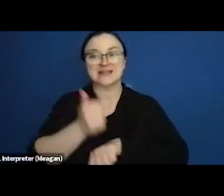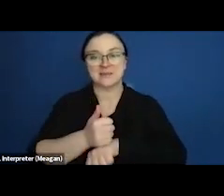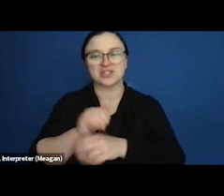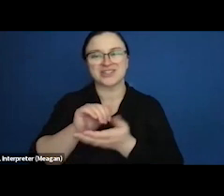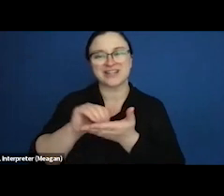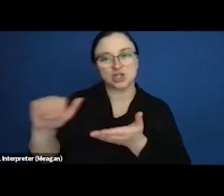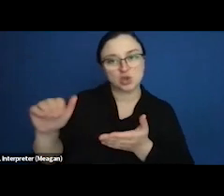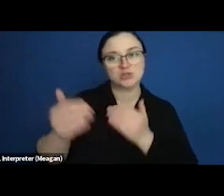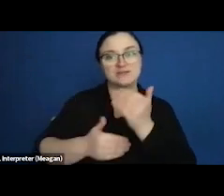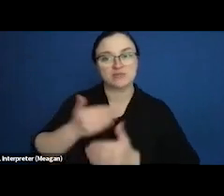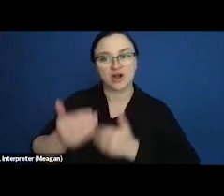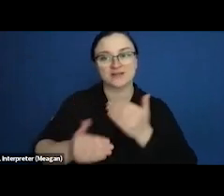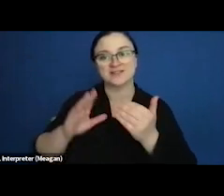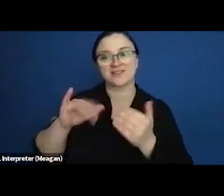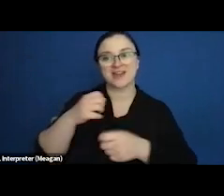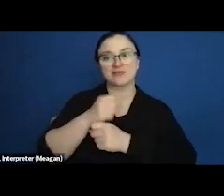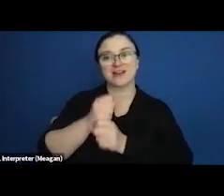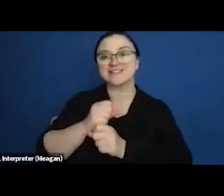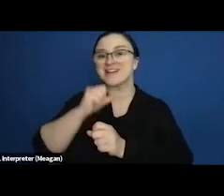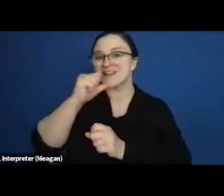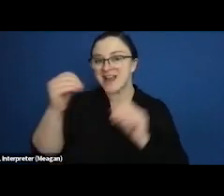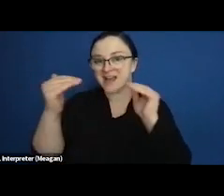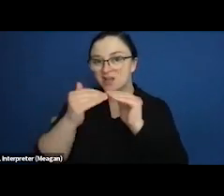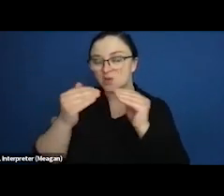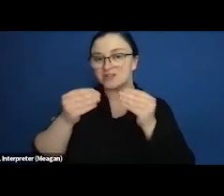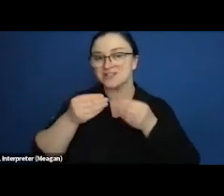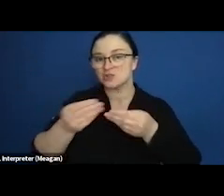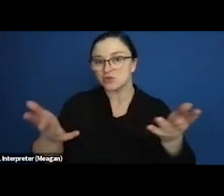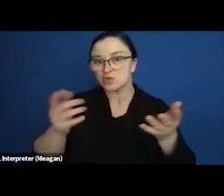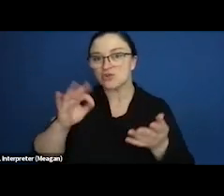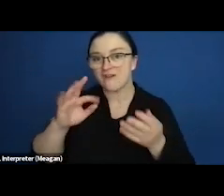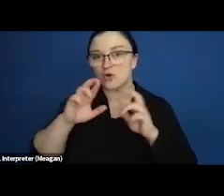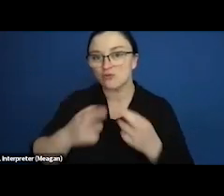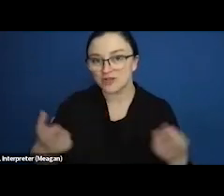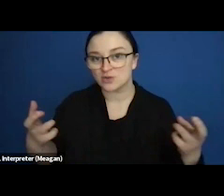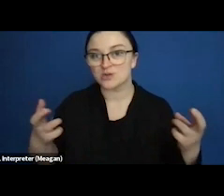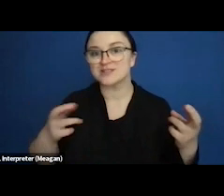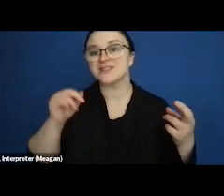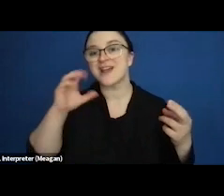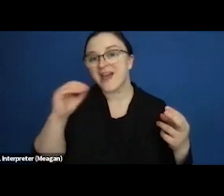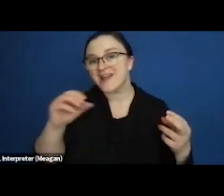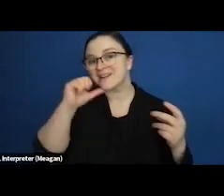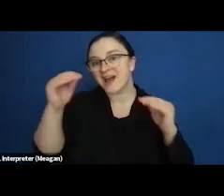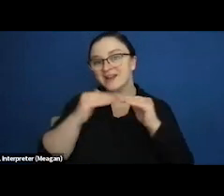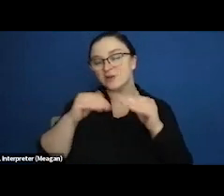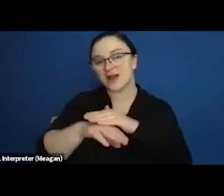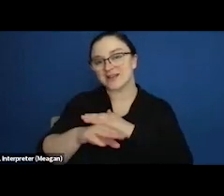that creates an inequitable distribution of resources and unequal access to capabilities and rights